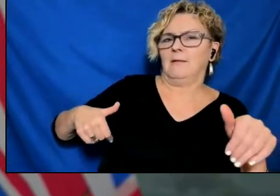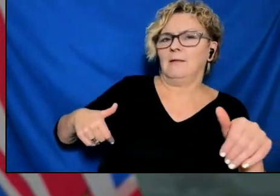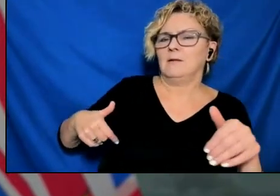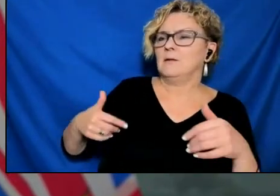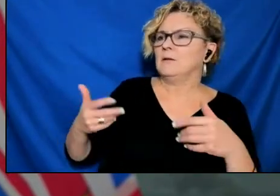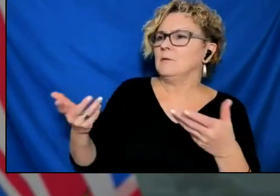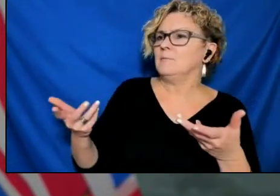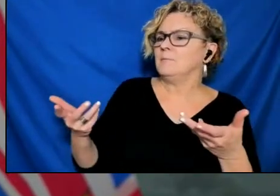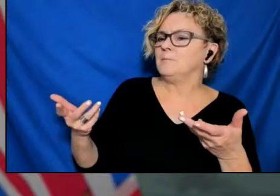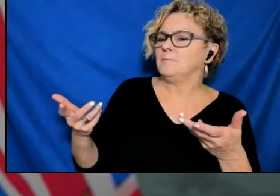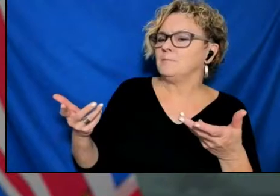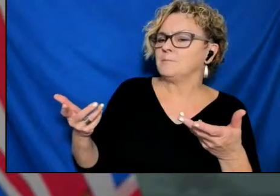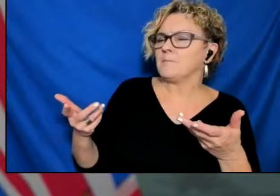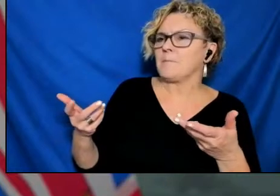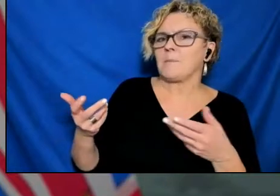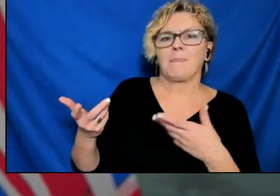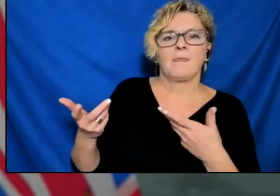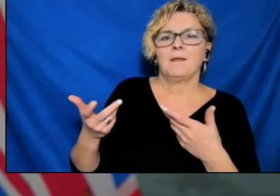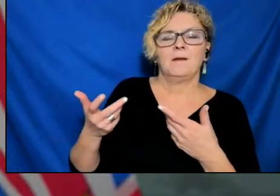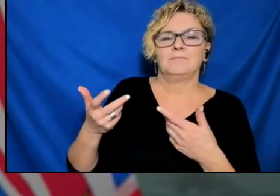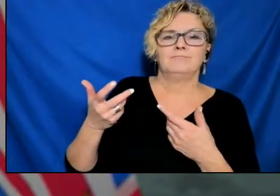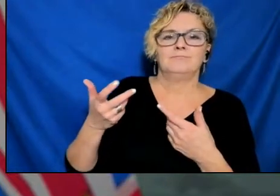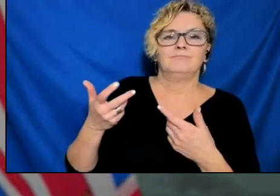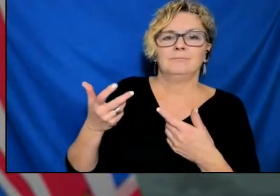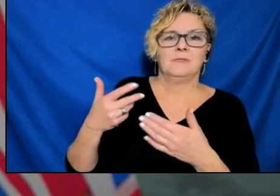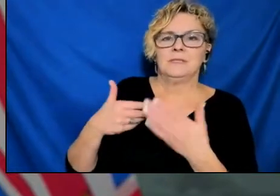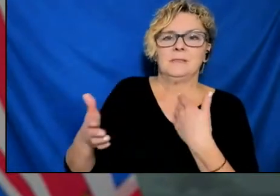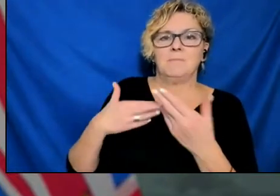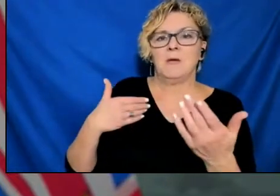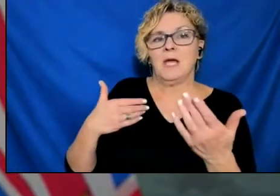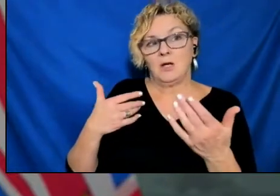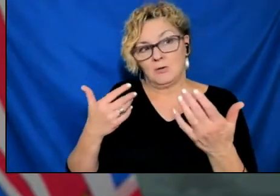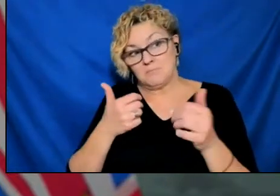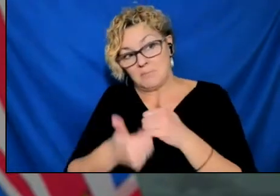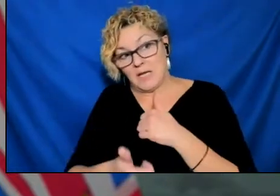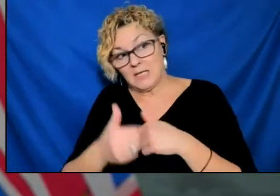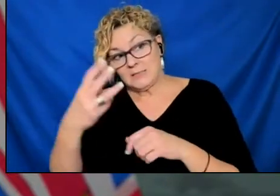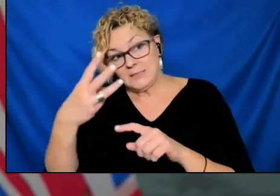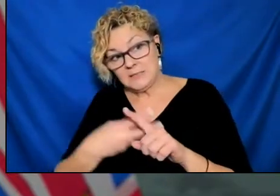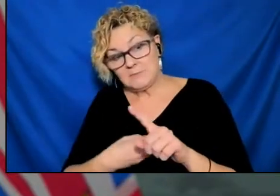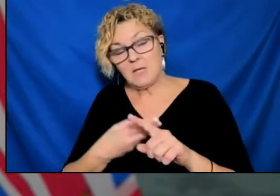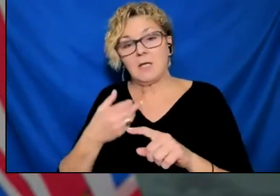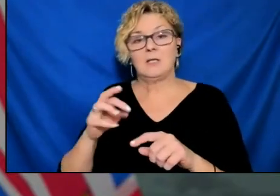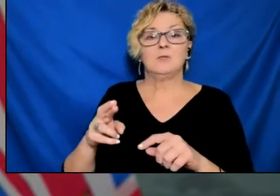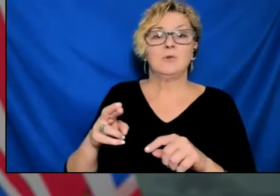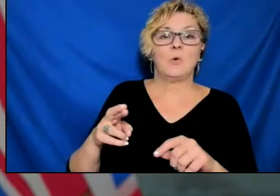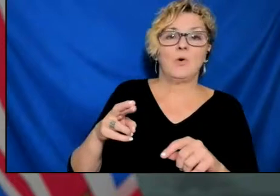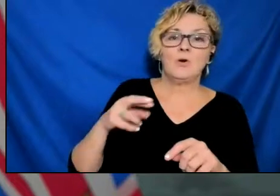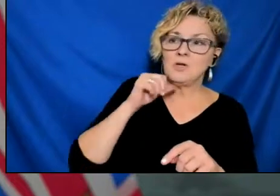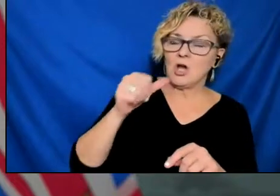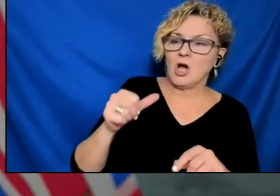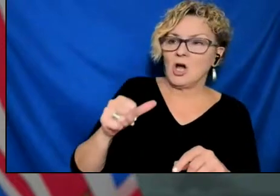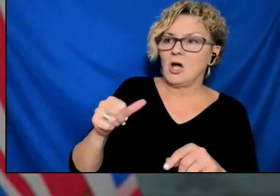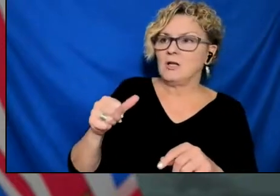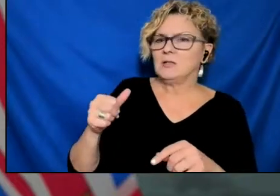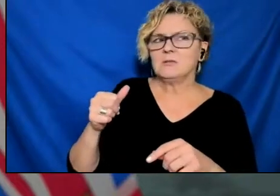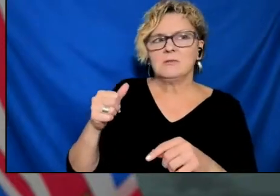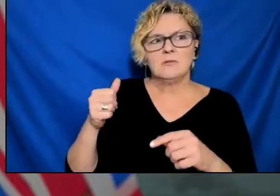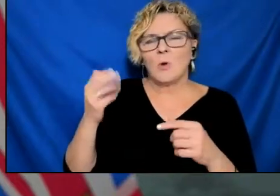the opportunity to dough that? And does it sort of make the argument over the three or six-month interval almost a moot